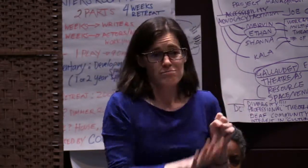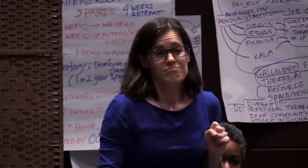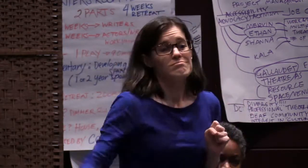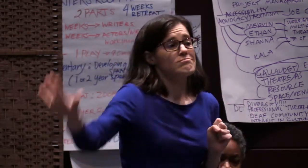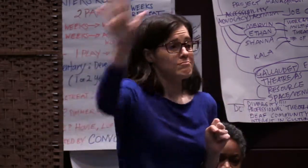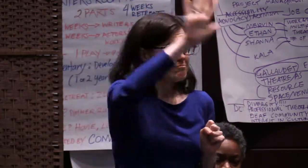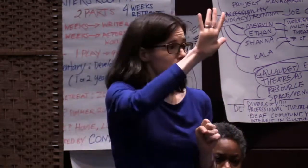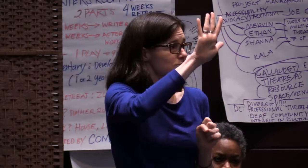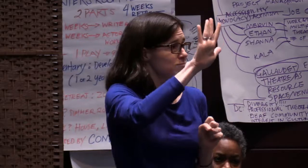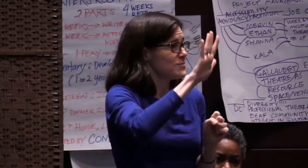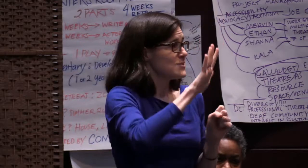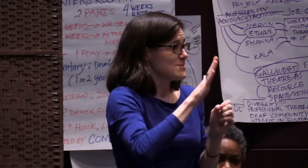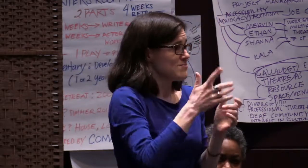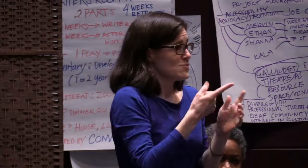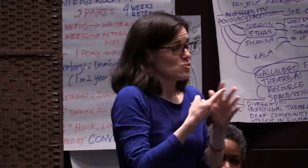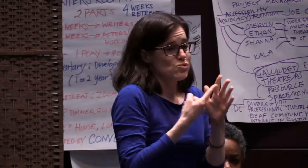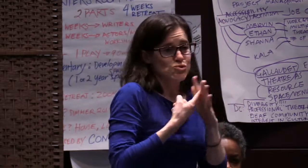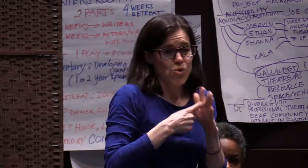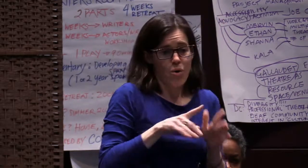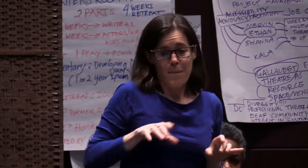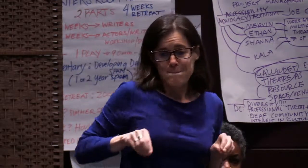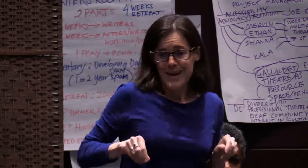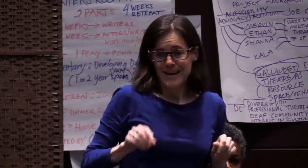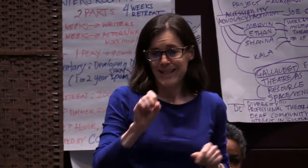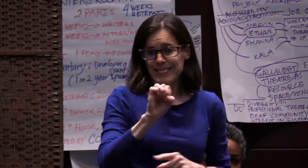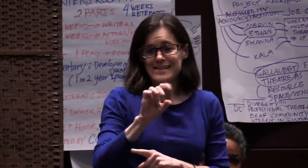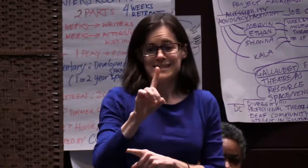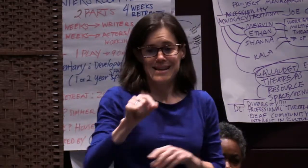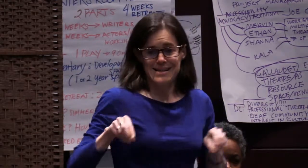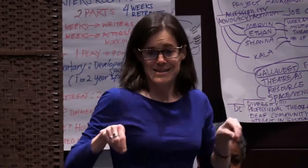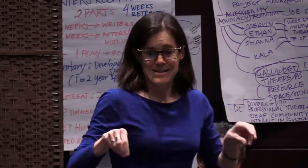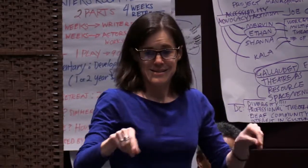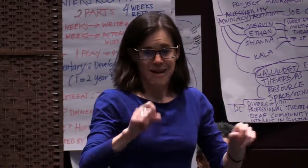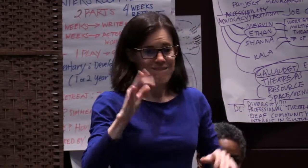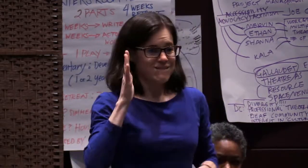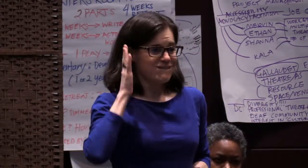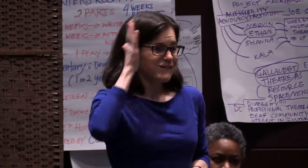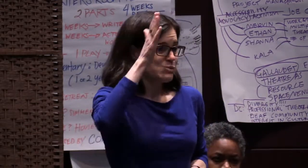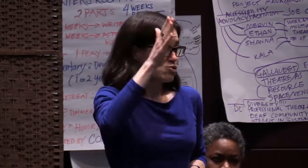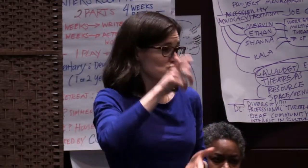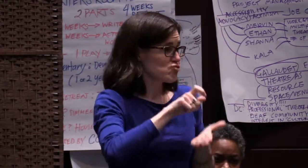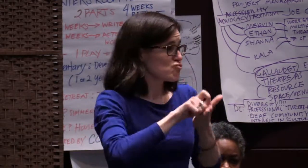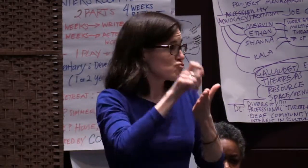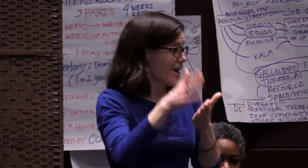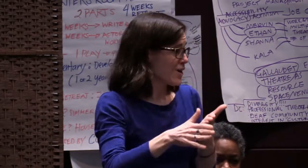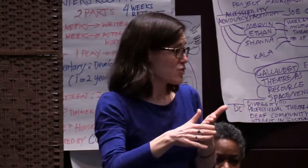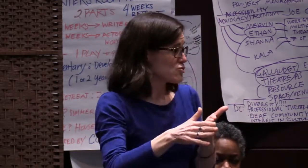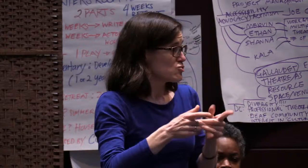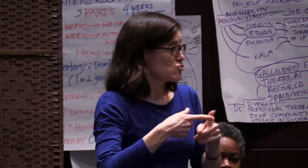and giving a workshop across the country to start planting the seed for the future